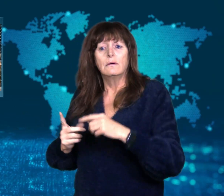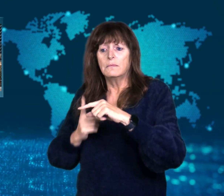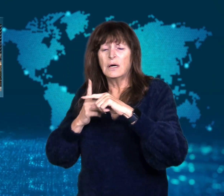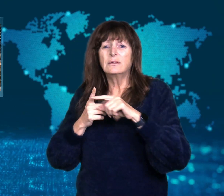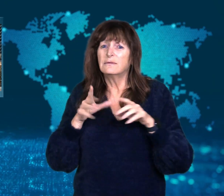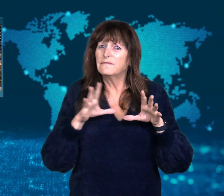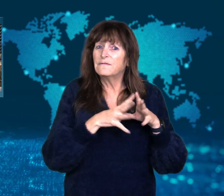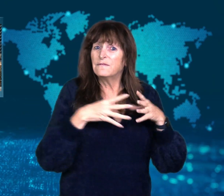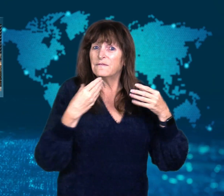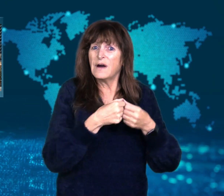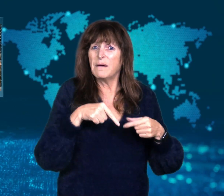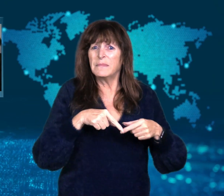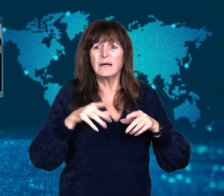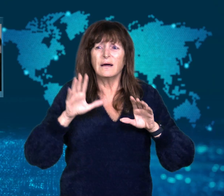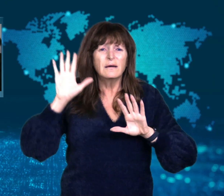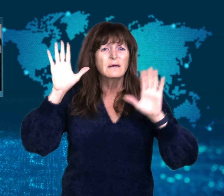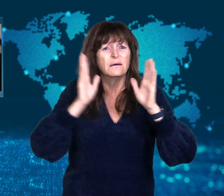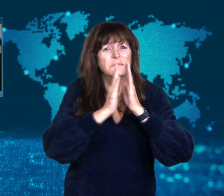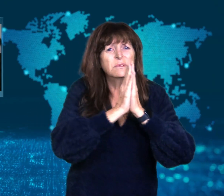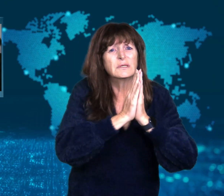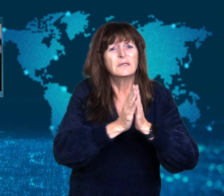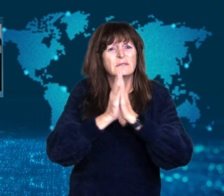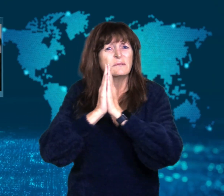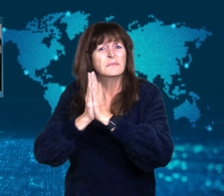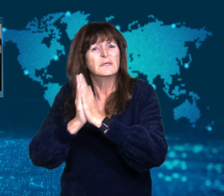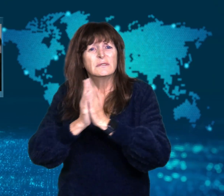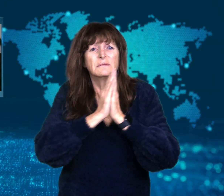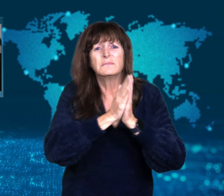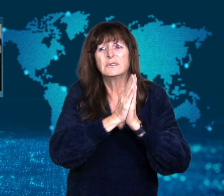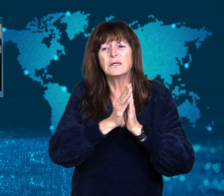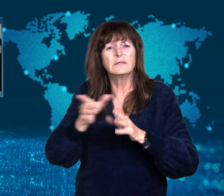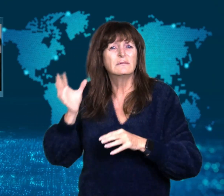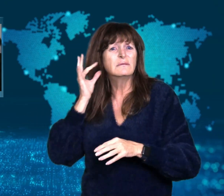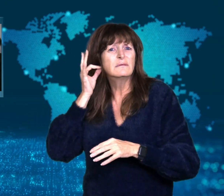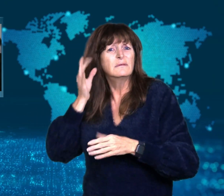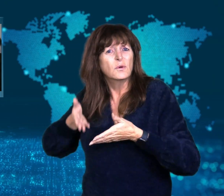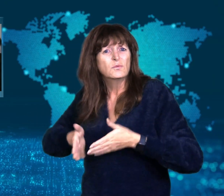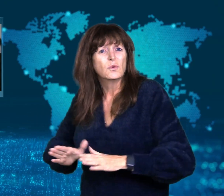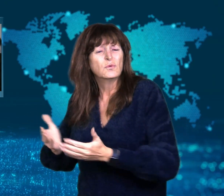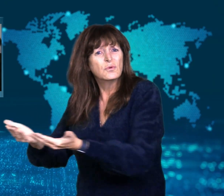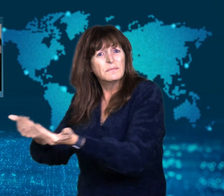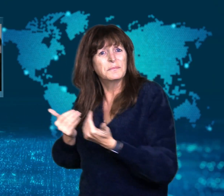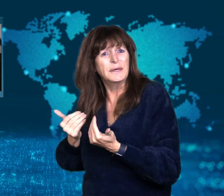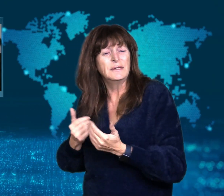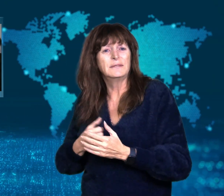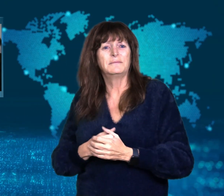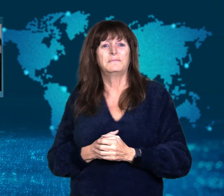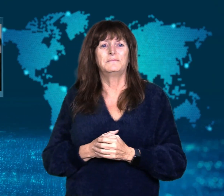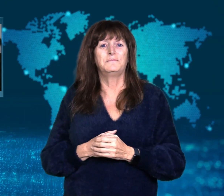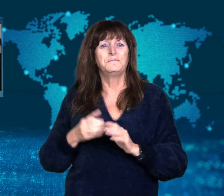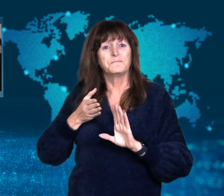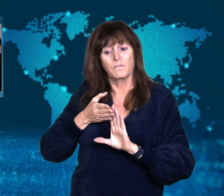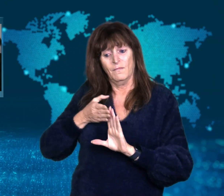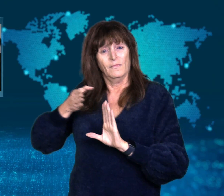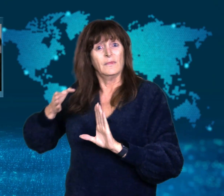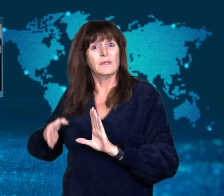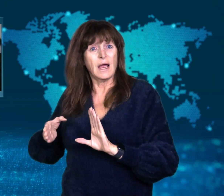and her family made desperate pleas for their daughter’s return.